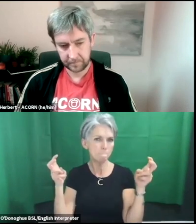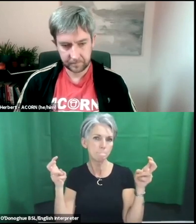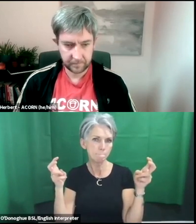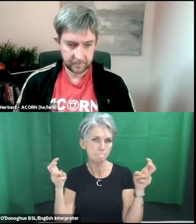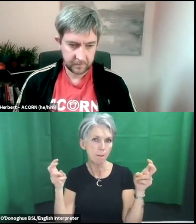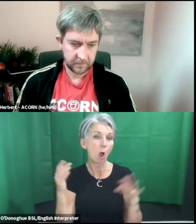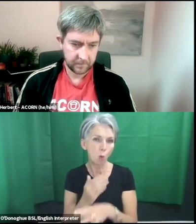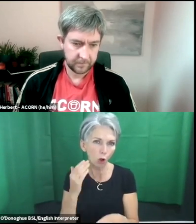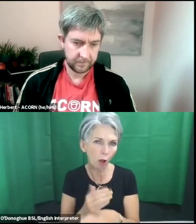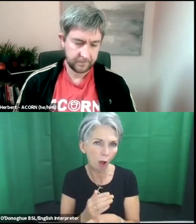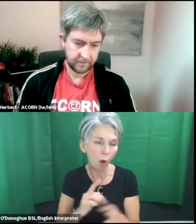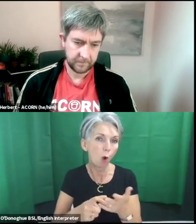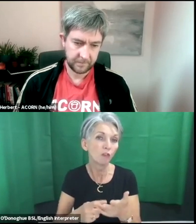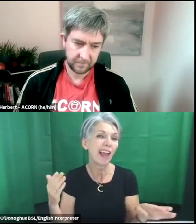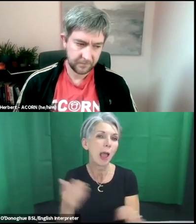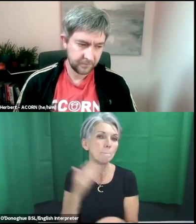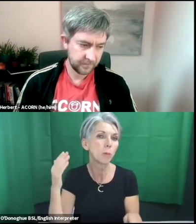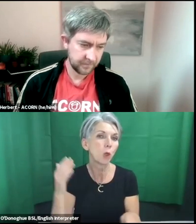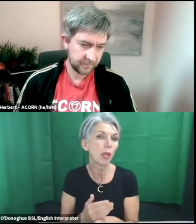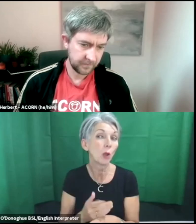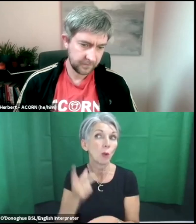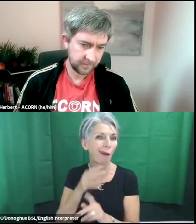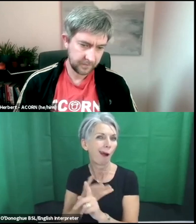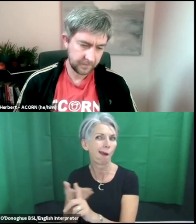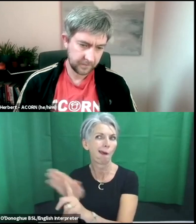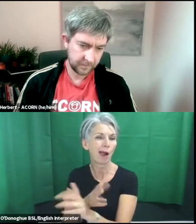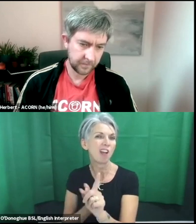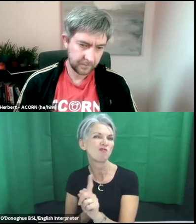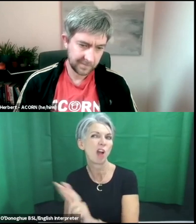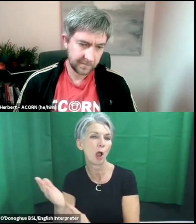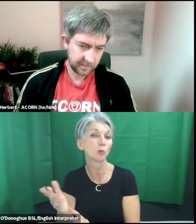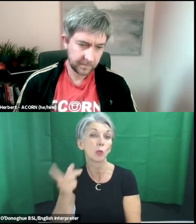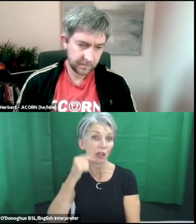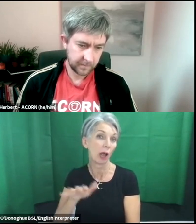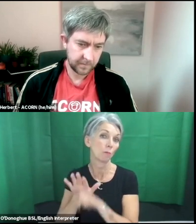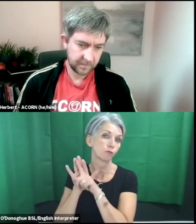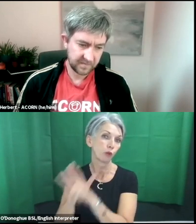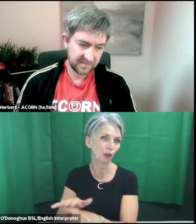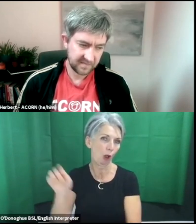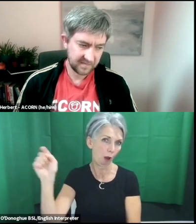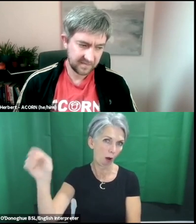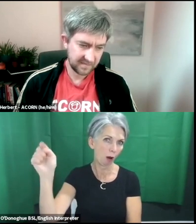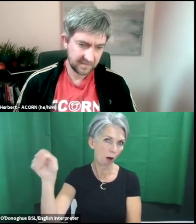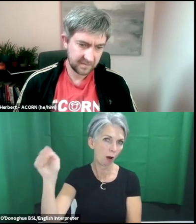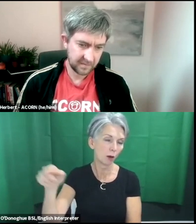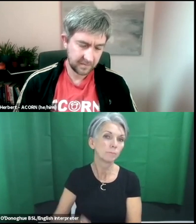So this is one of the angles, the pressure points that we have for atomised workers.